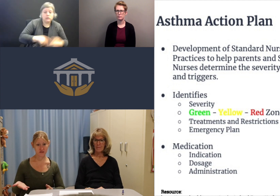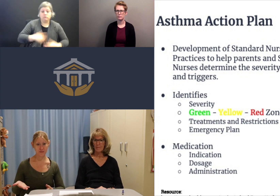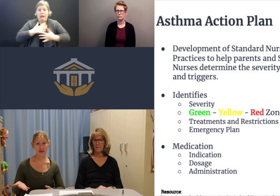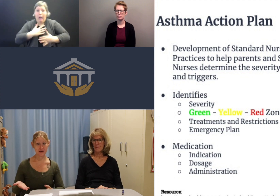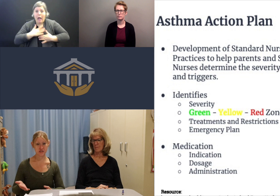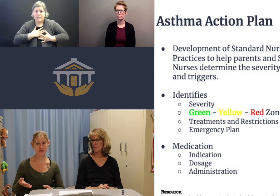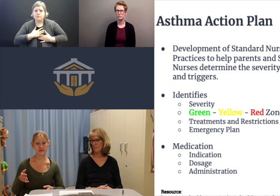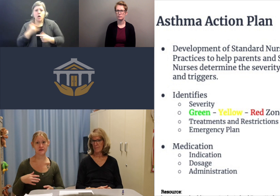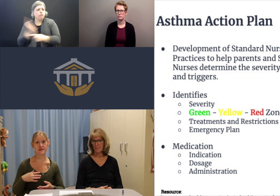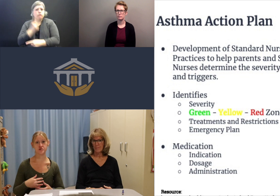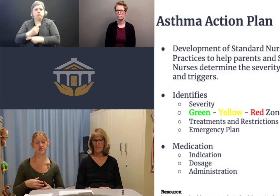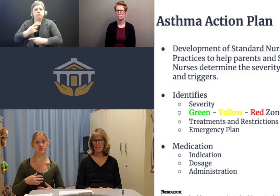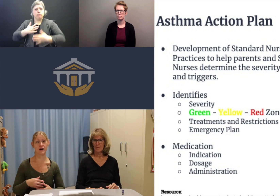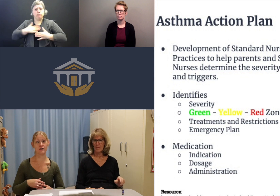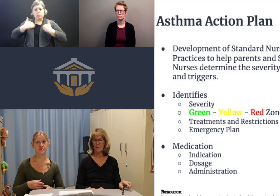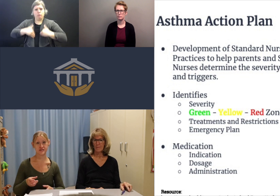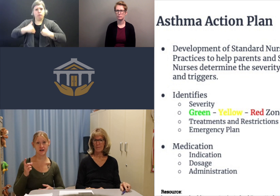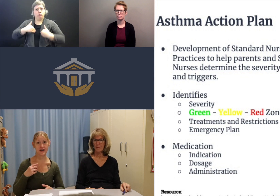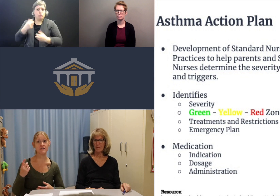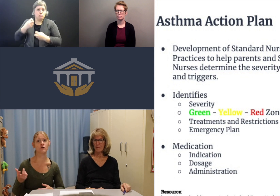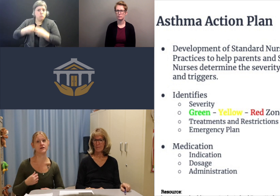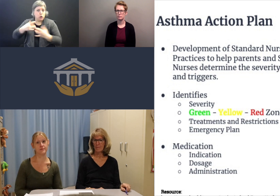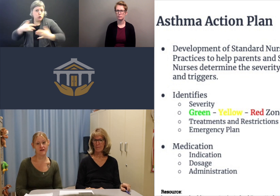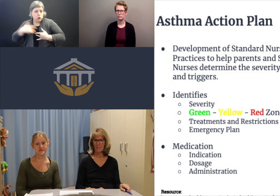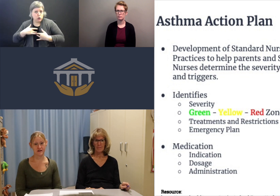of the medication and the administration route? So is it an inhaler or a nebulizer?